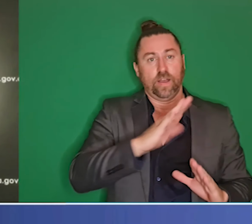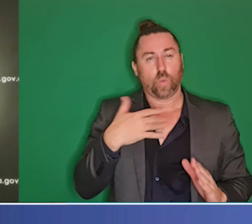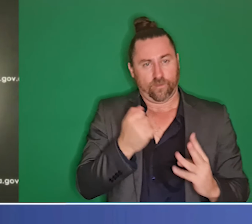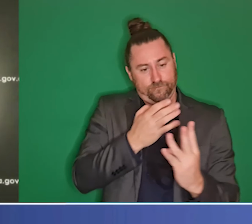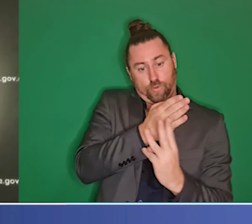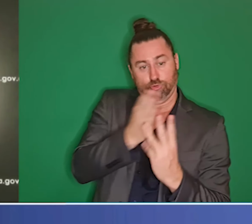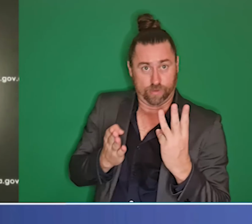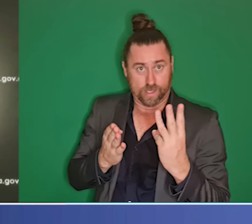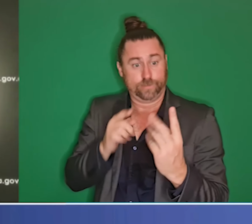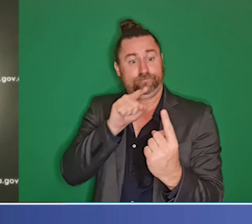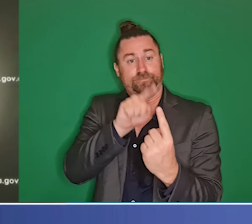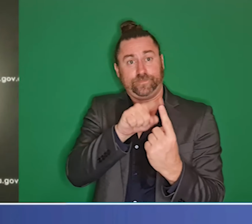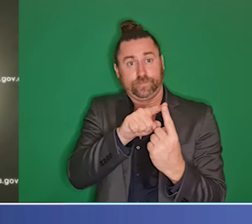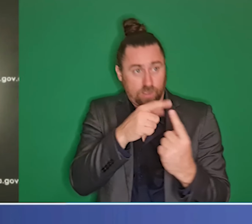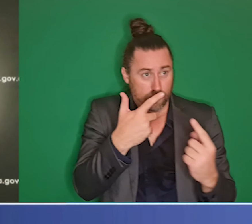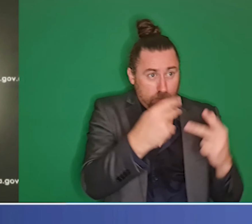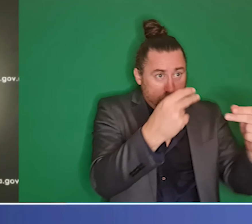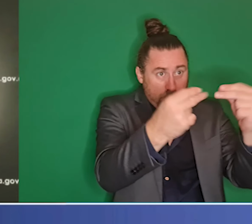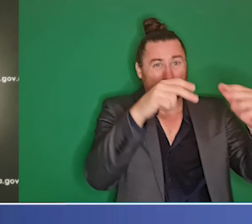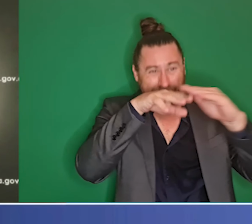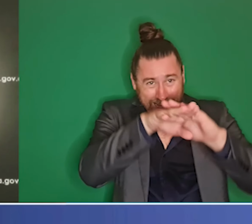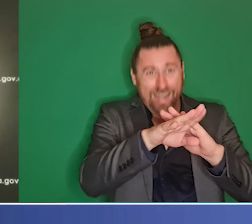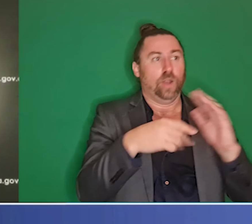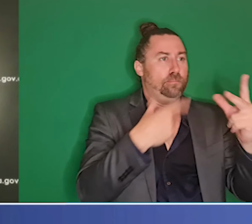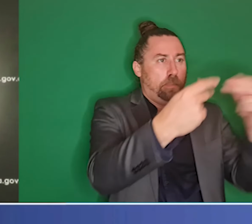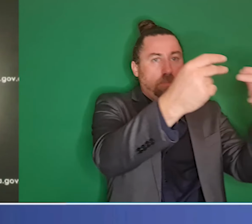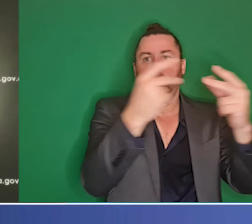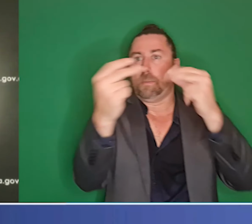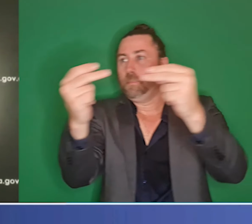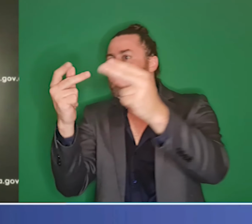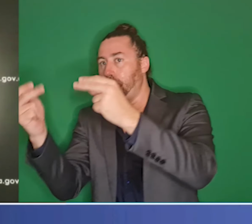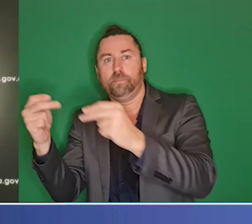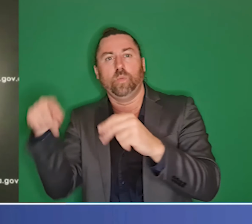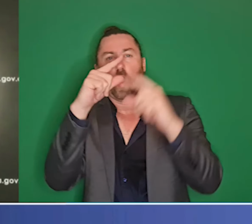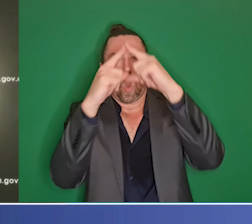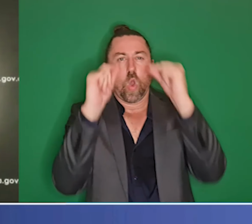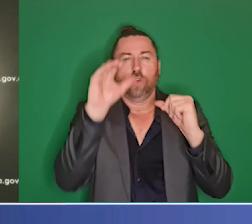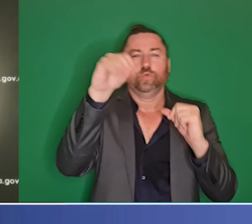First is vaccination within the facilities. And at this point in time, as I say,